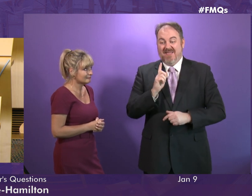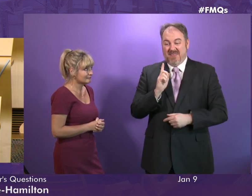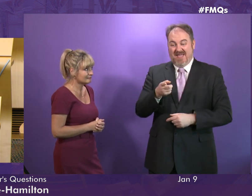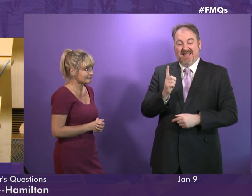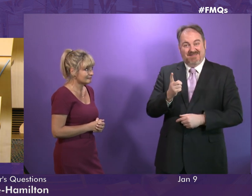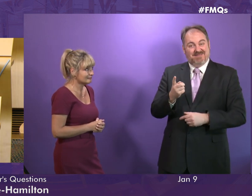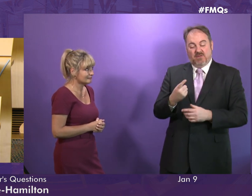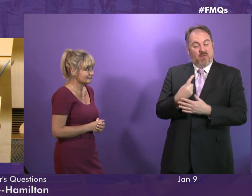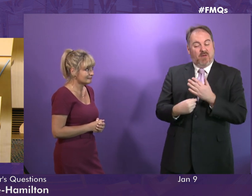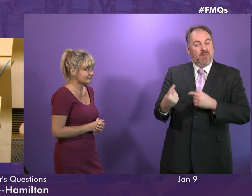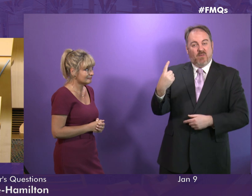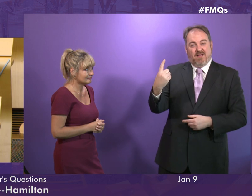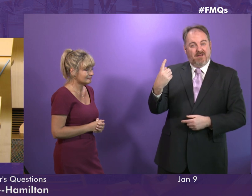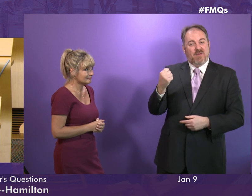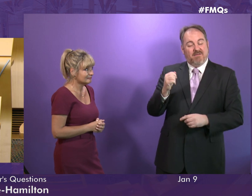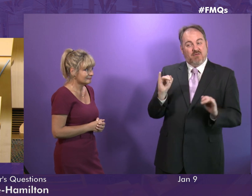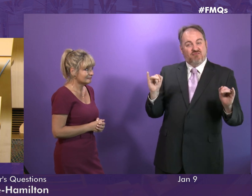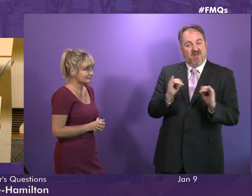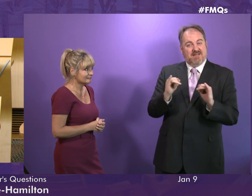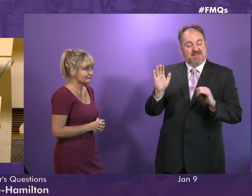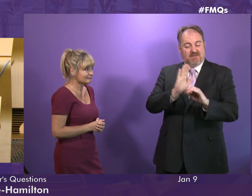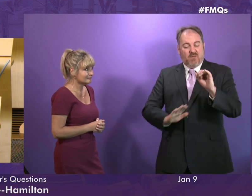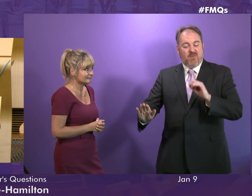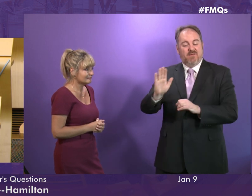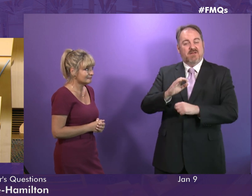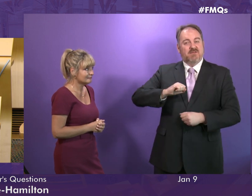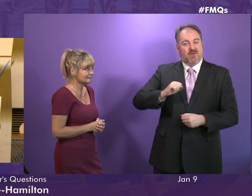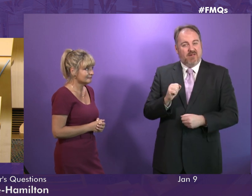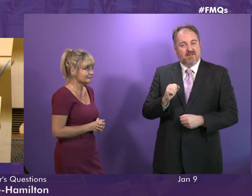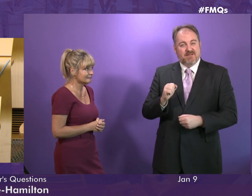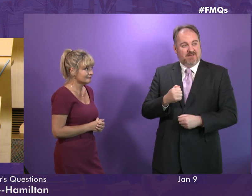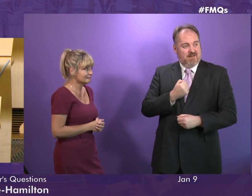a crisis in social care in our country and that our constituents have a right to expect